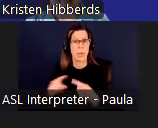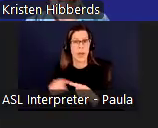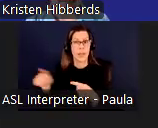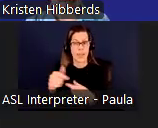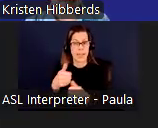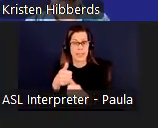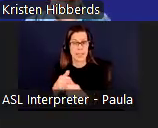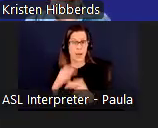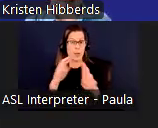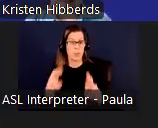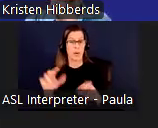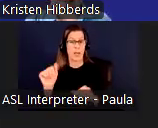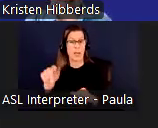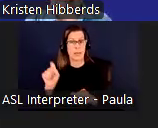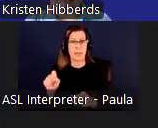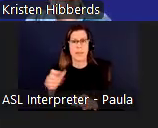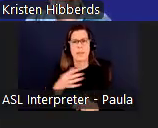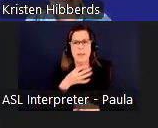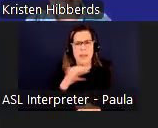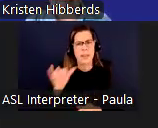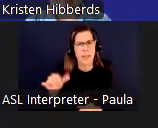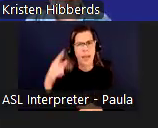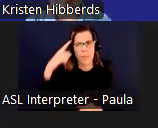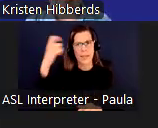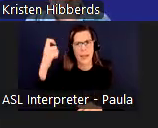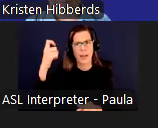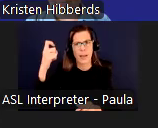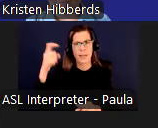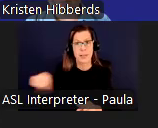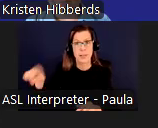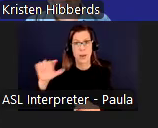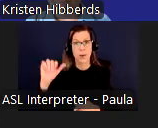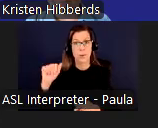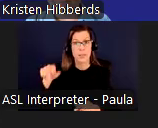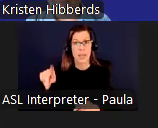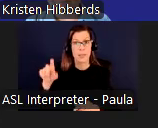And I'm just I'm curious is that because those APS reports are going to the